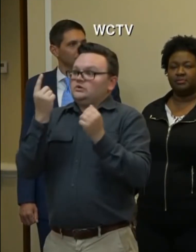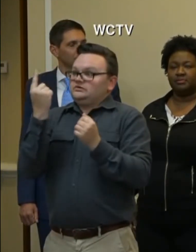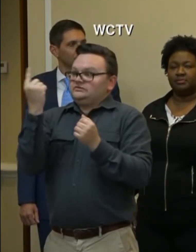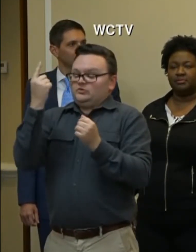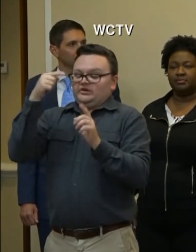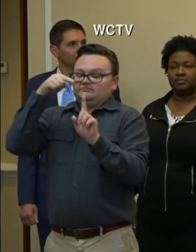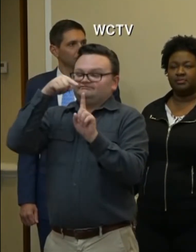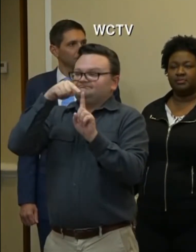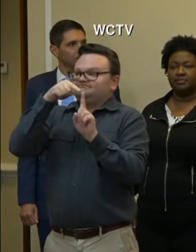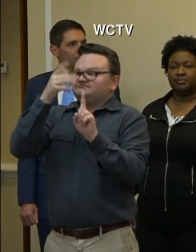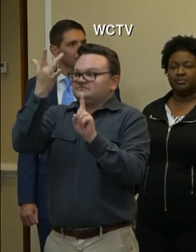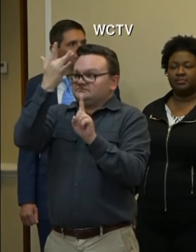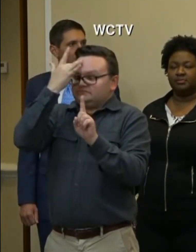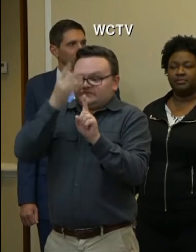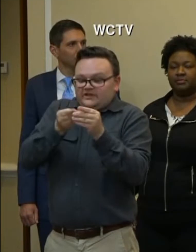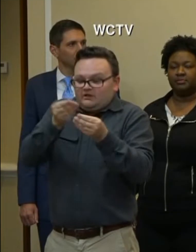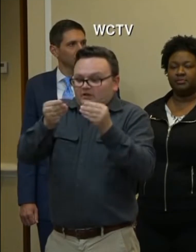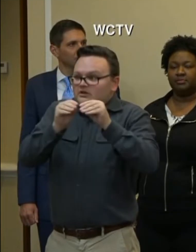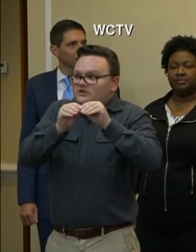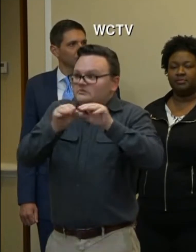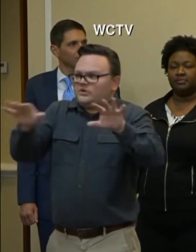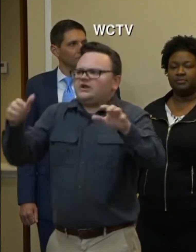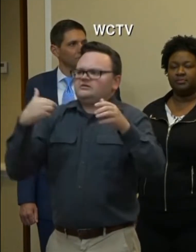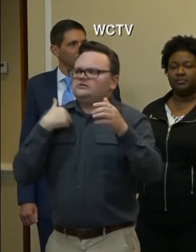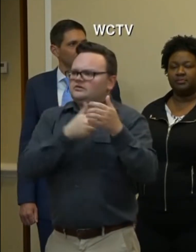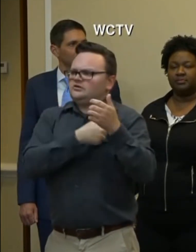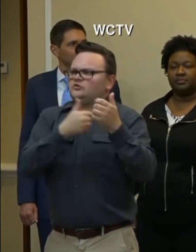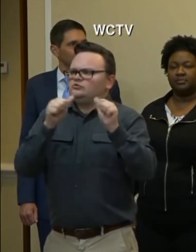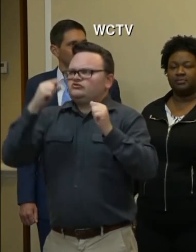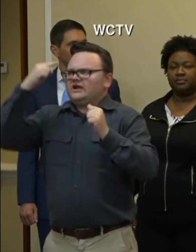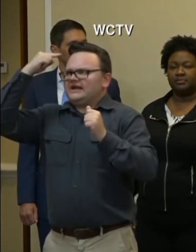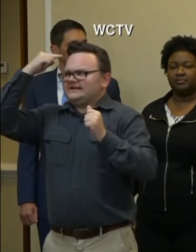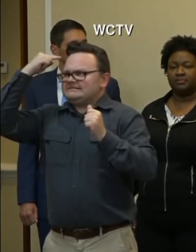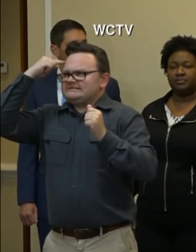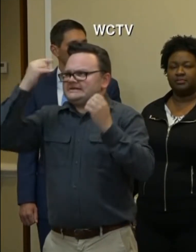verified a community spread and so with that we're gonna have this Surgeon